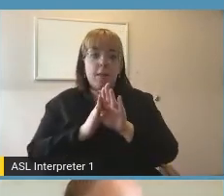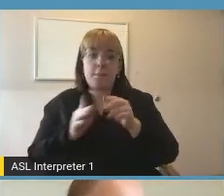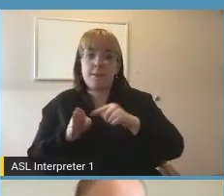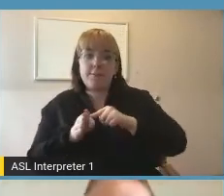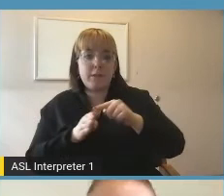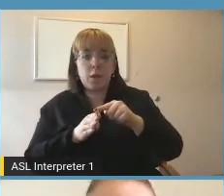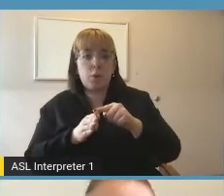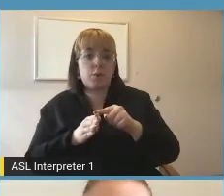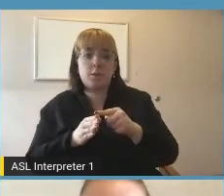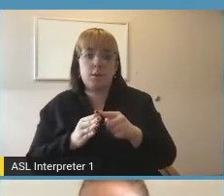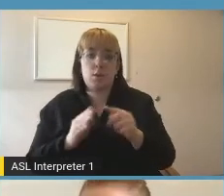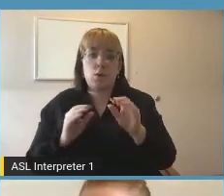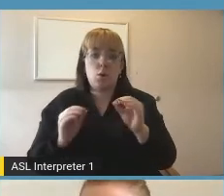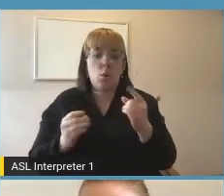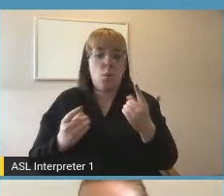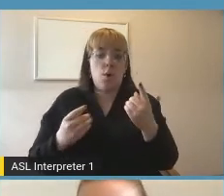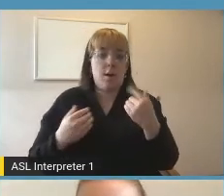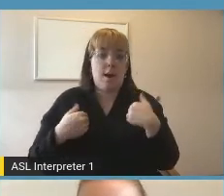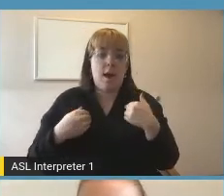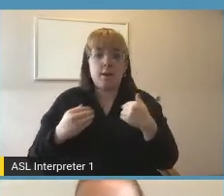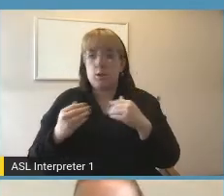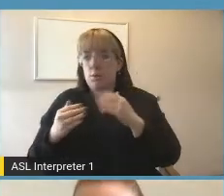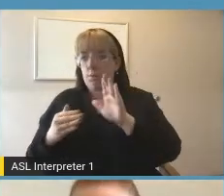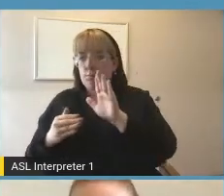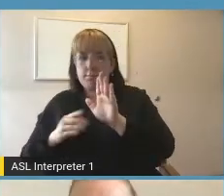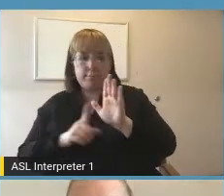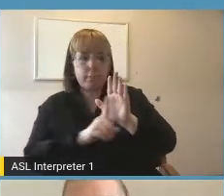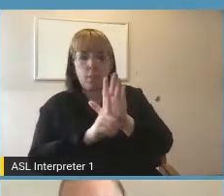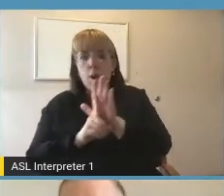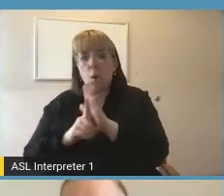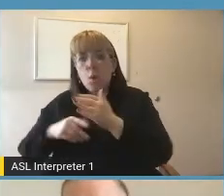is going to have their own process, everyone will have their own system so ask them to